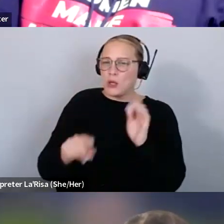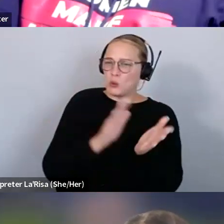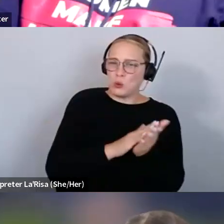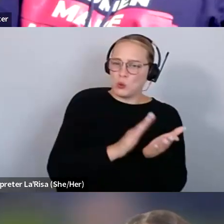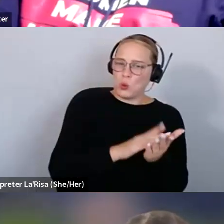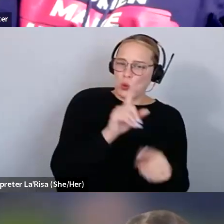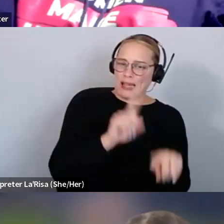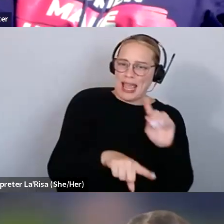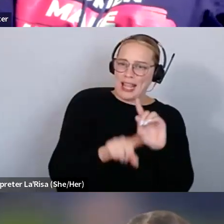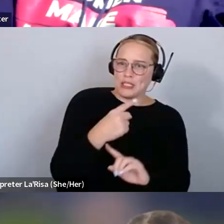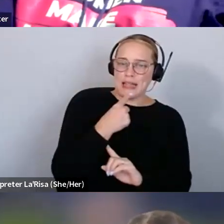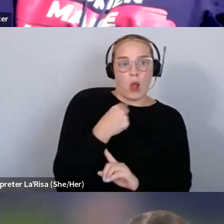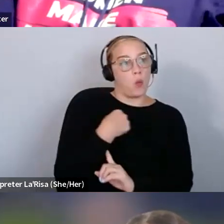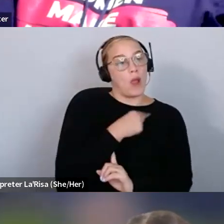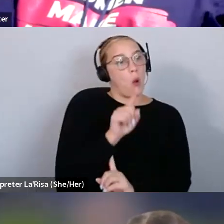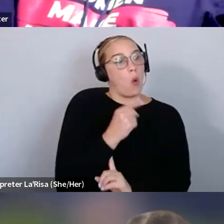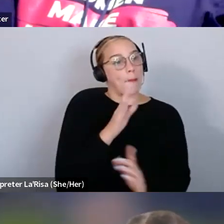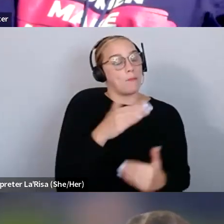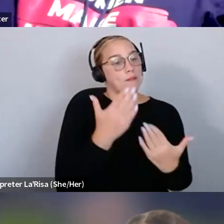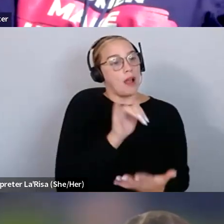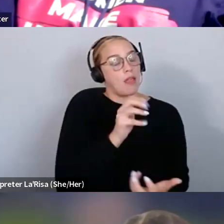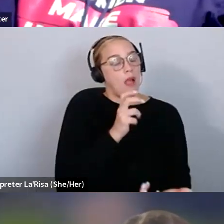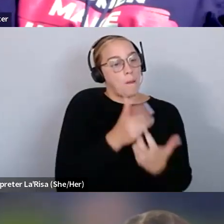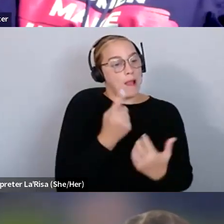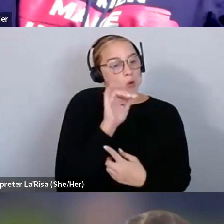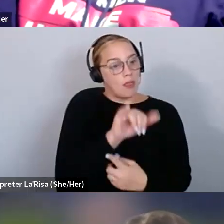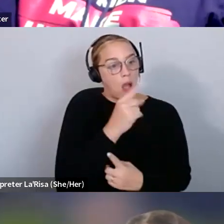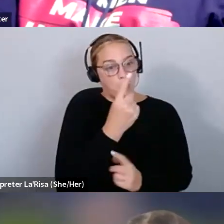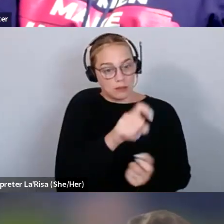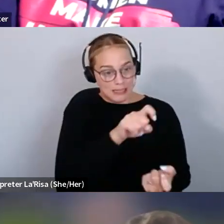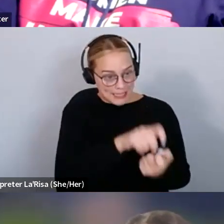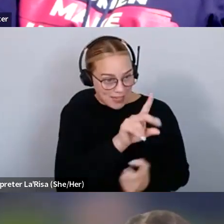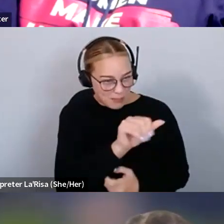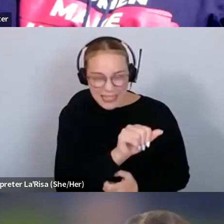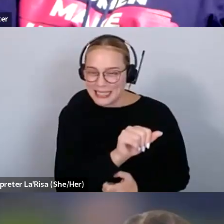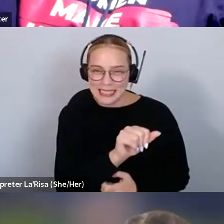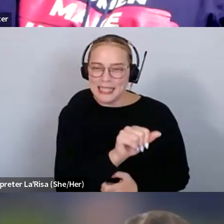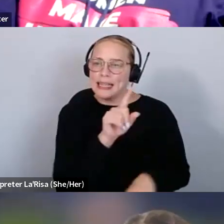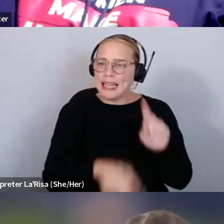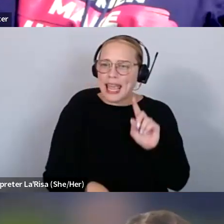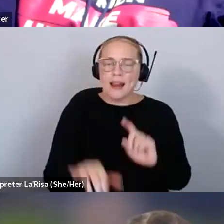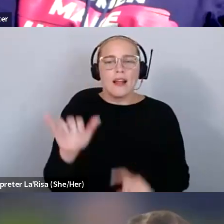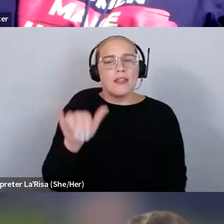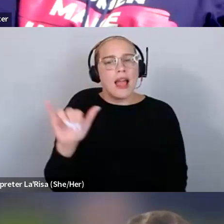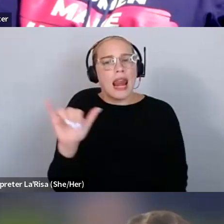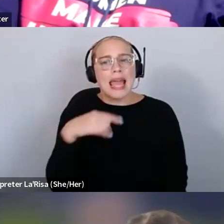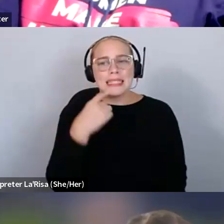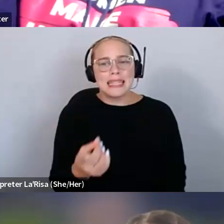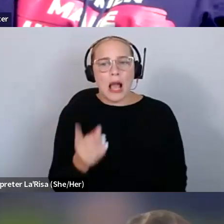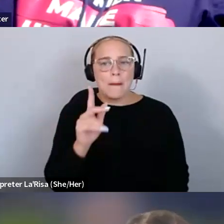captions because of her auditory processing disability. A school cannot categorically say we can only provide this accommodation for these